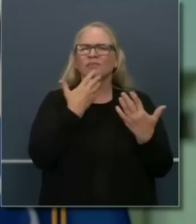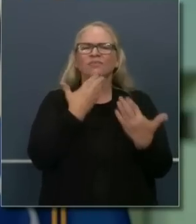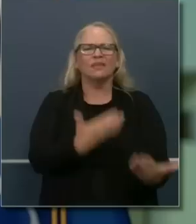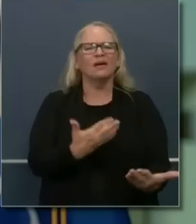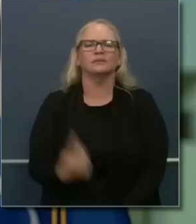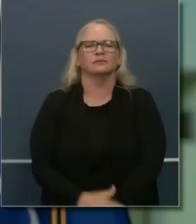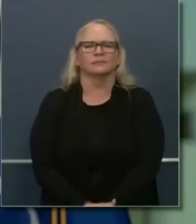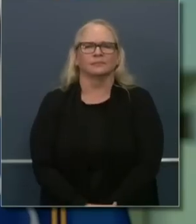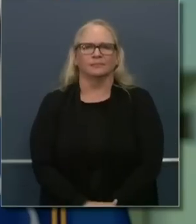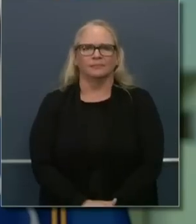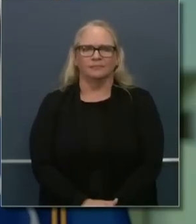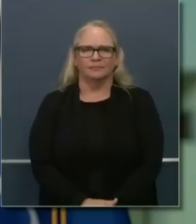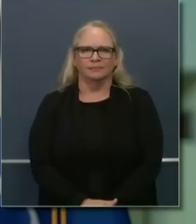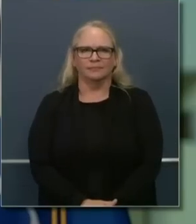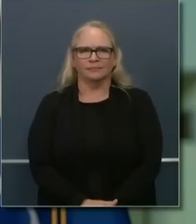ABLE TO COMPLIMENT THOSE